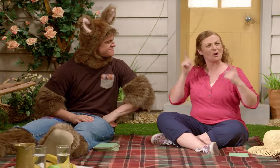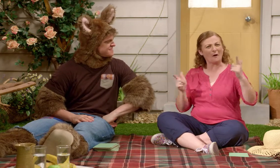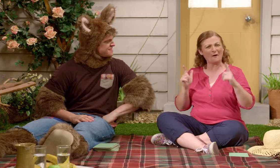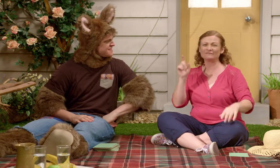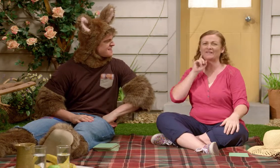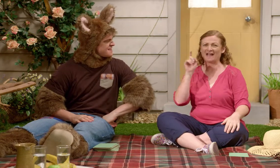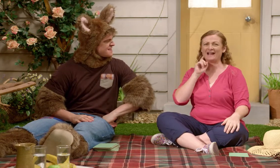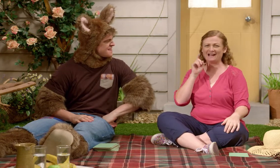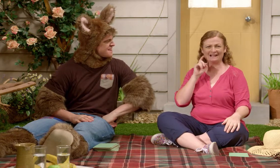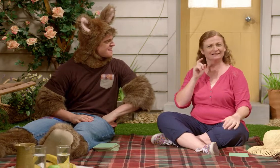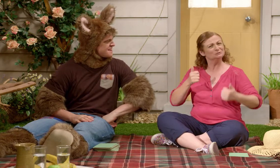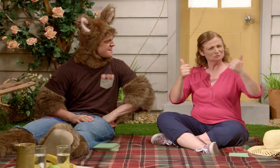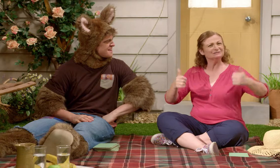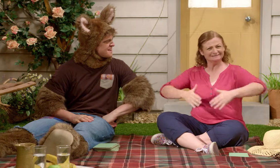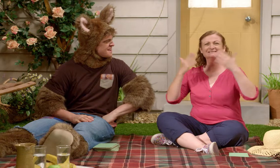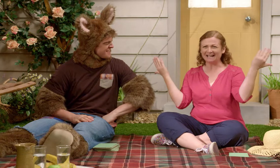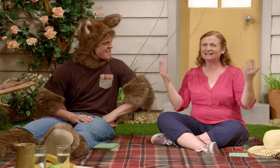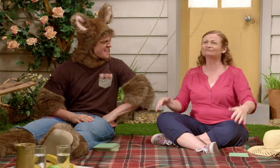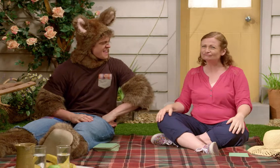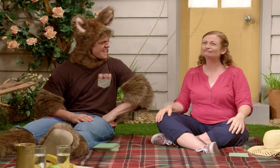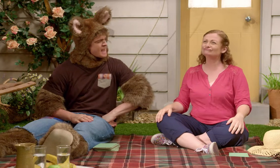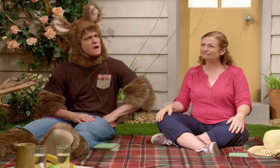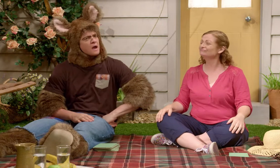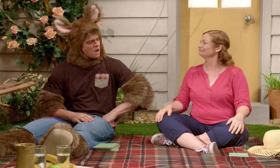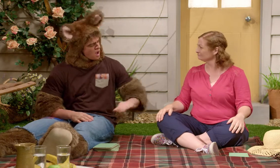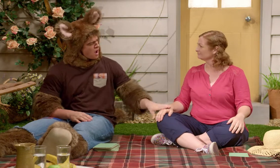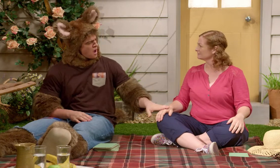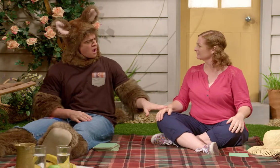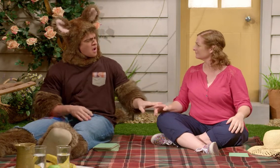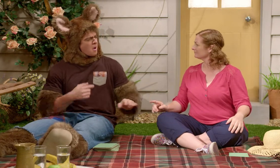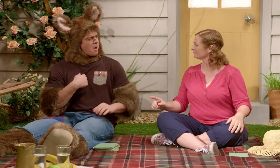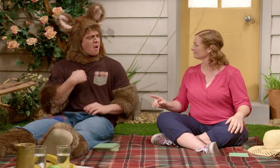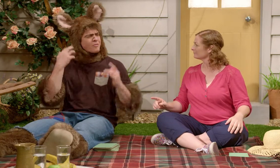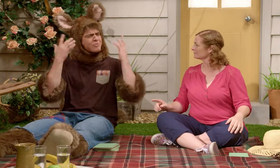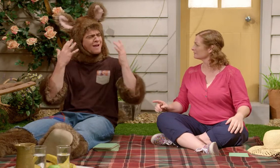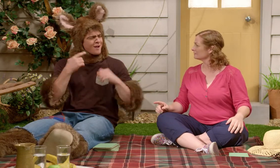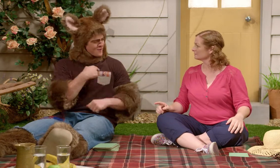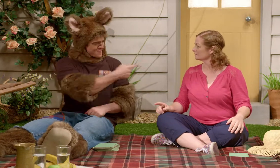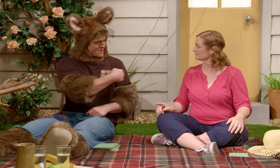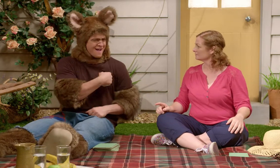We really have had a lot of fun today, it's been a great day. Sally, I was thinking,